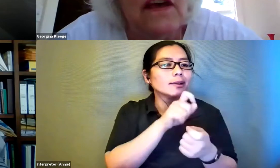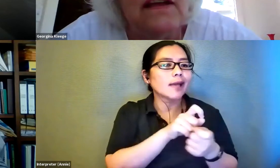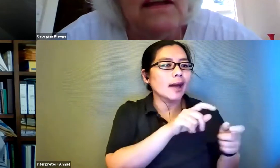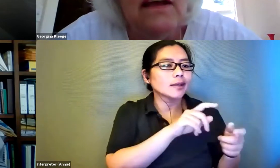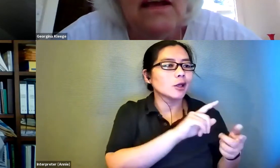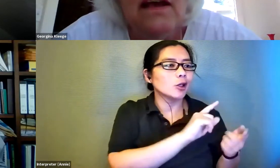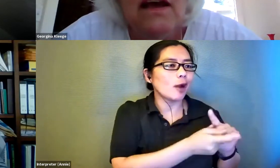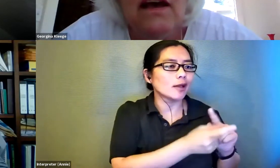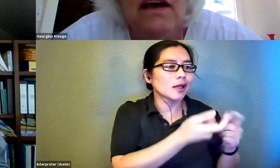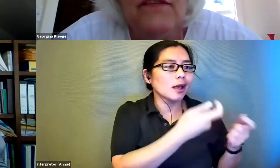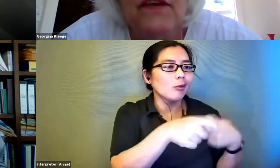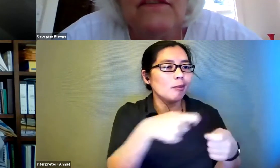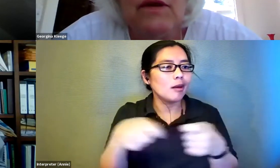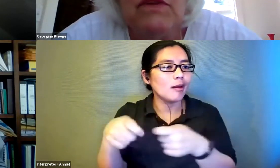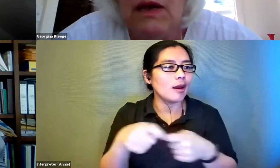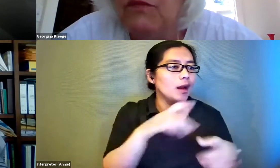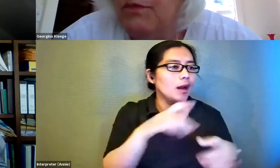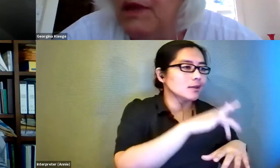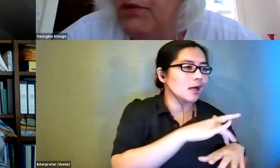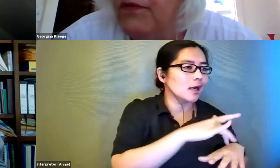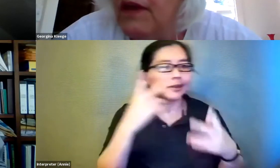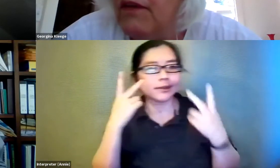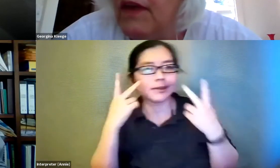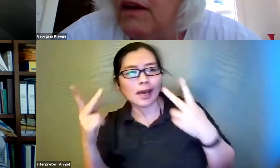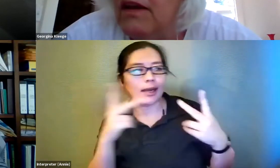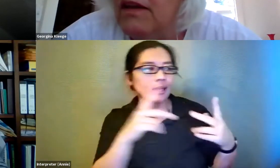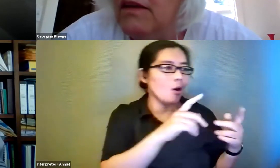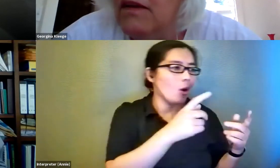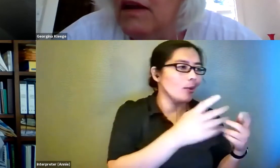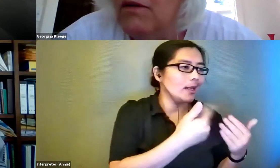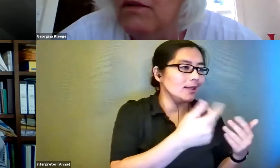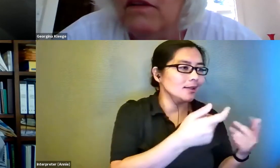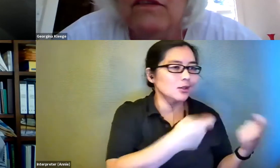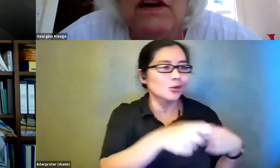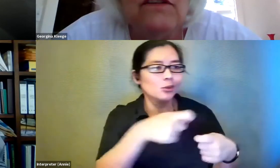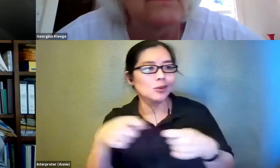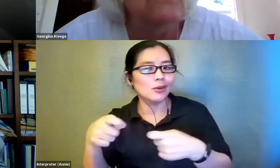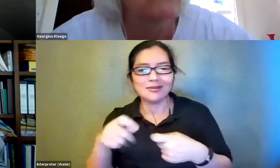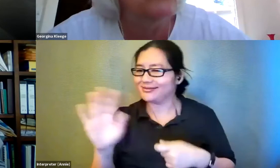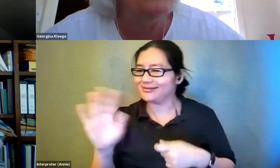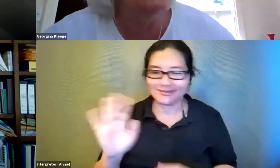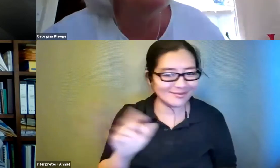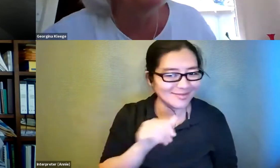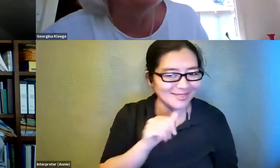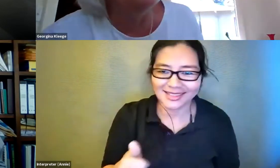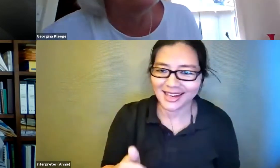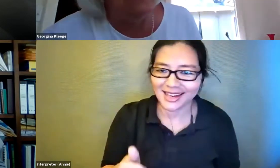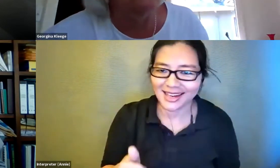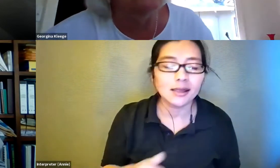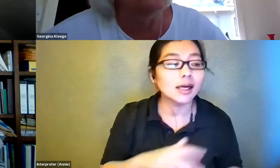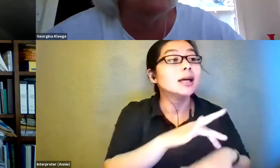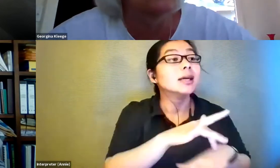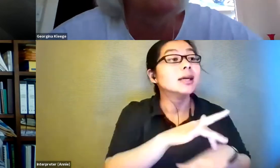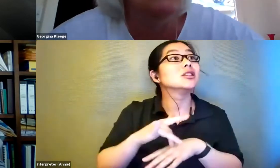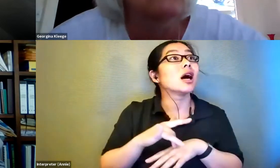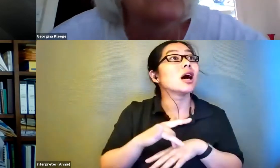sight. I think sometimes think that, you know, touch is for blind people exactly the same as